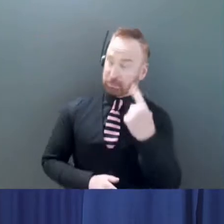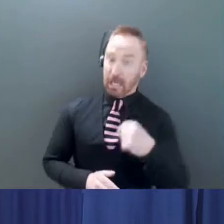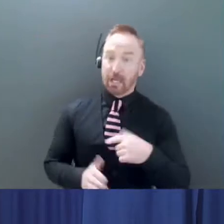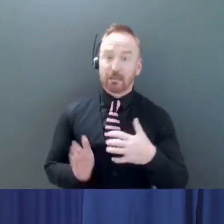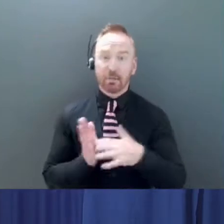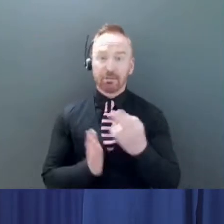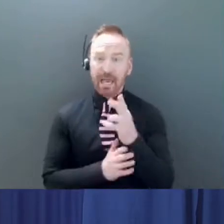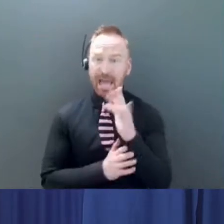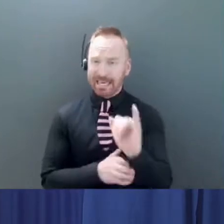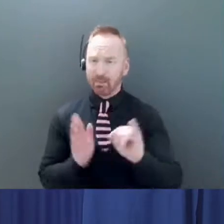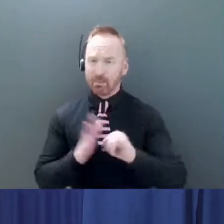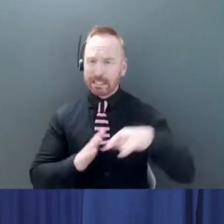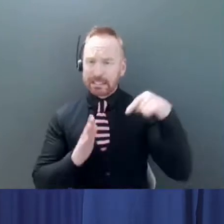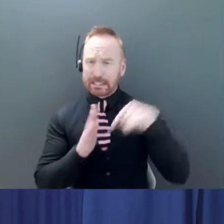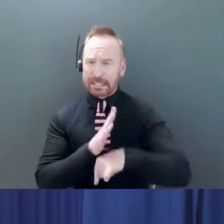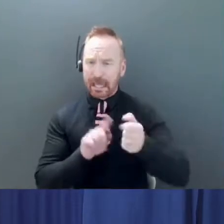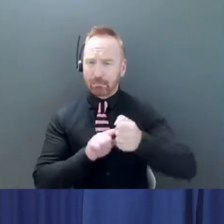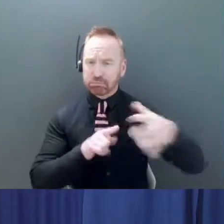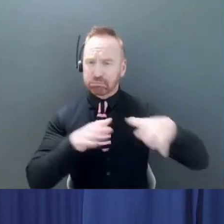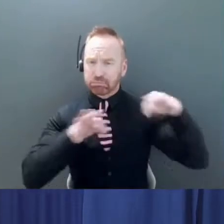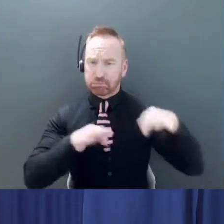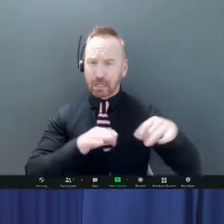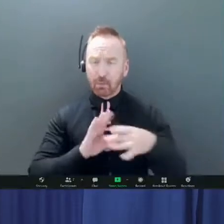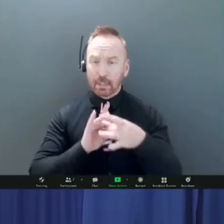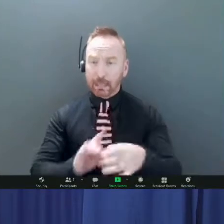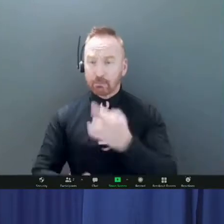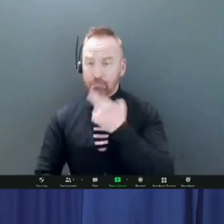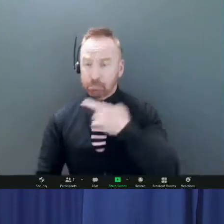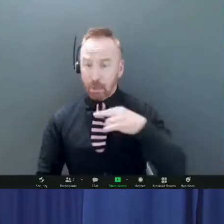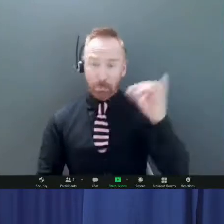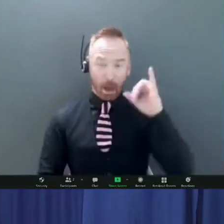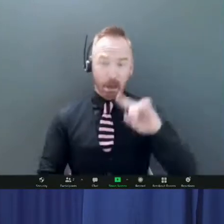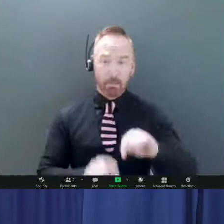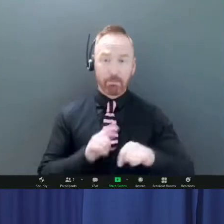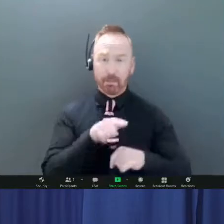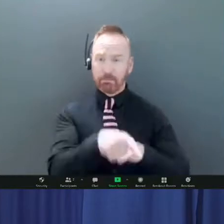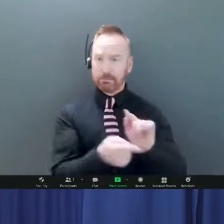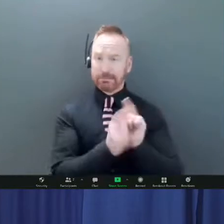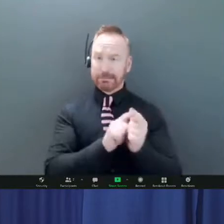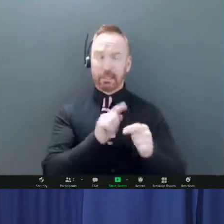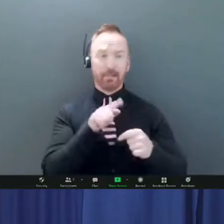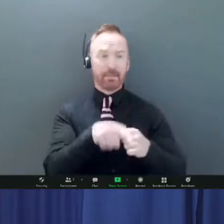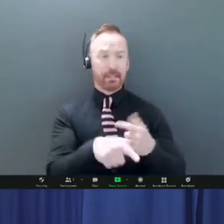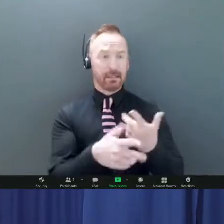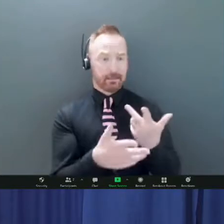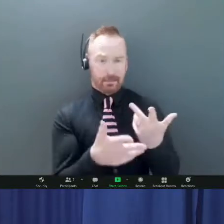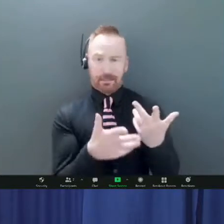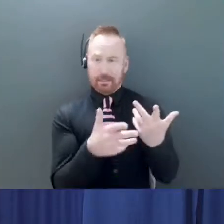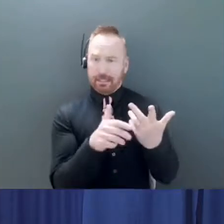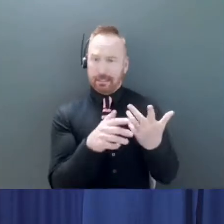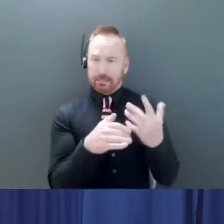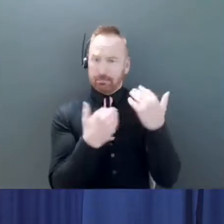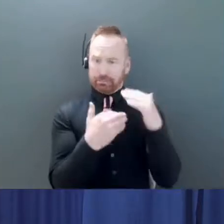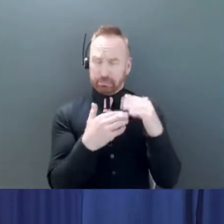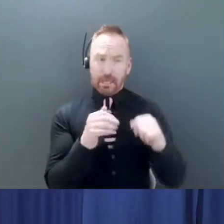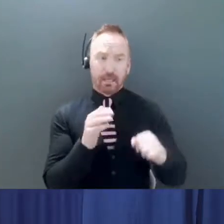restaurants. Despite these changes, the following measures remain in place: Contact tracing information sheets at bars and